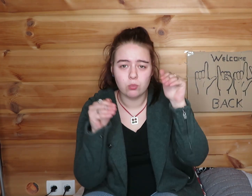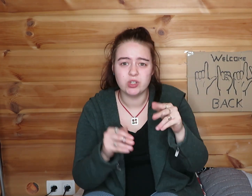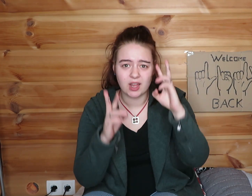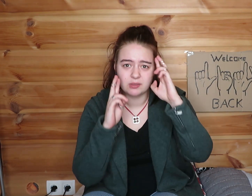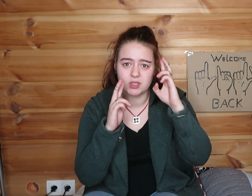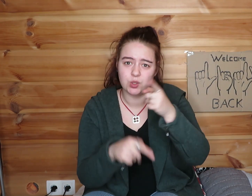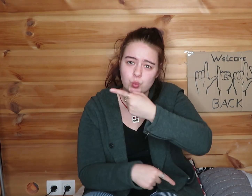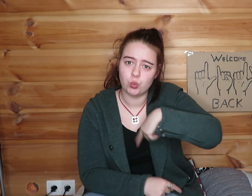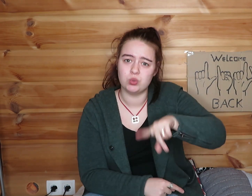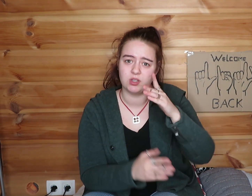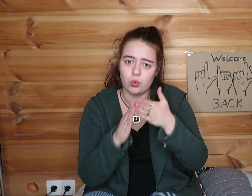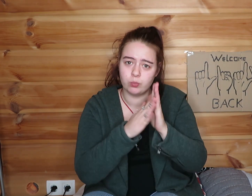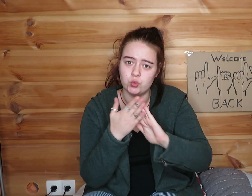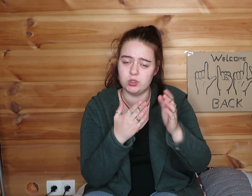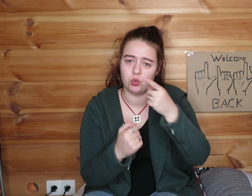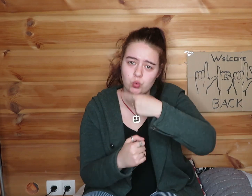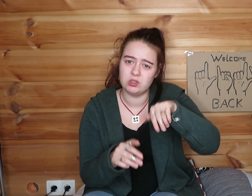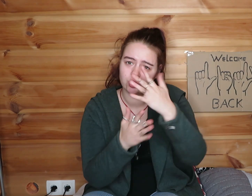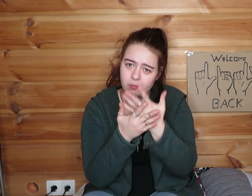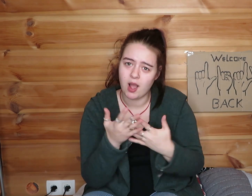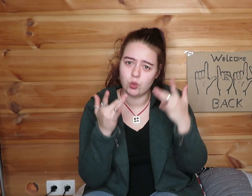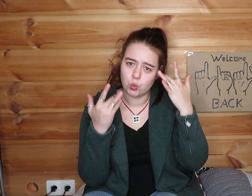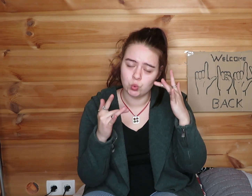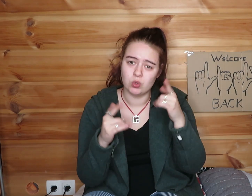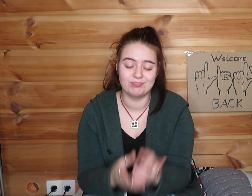You should respect our community/language and culture.